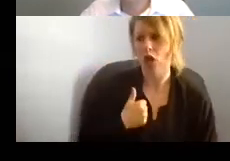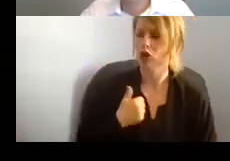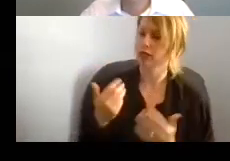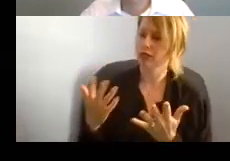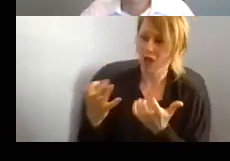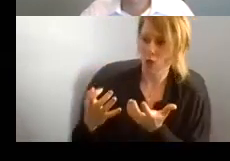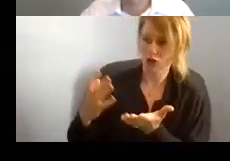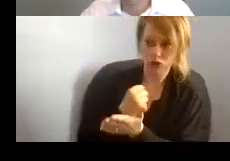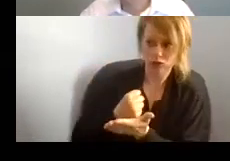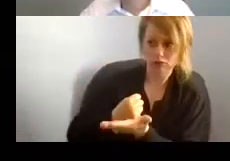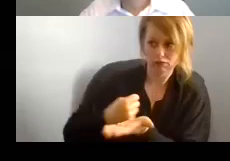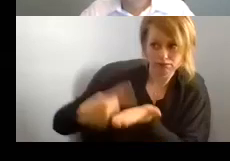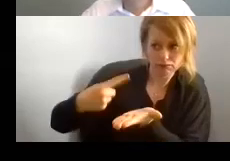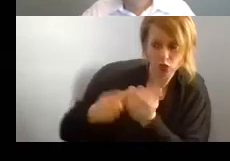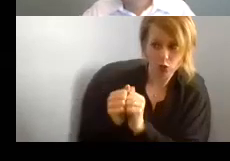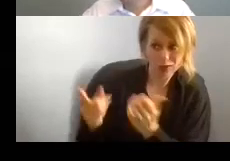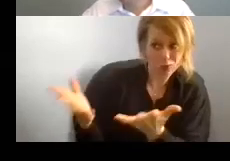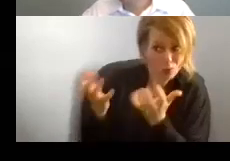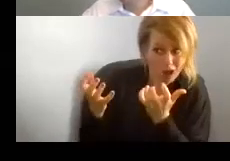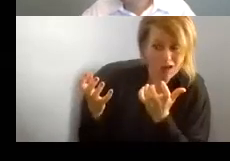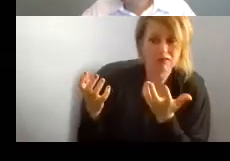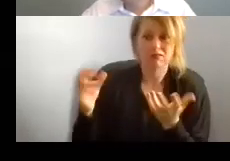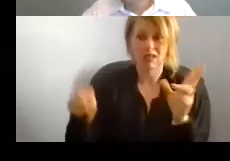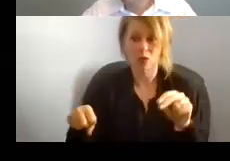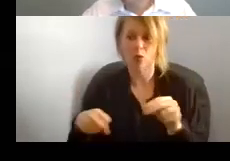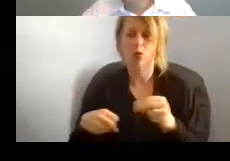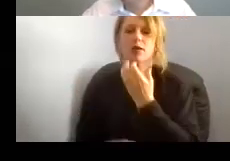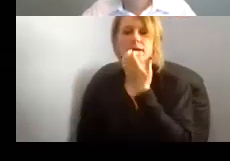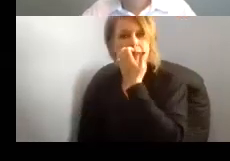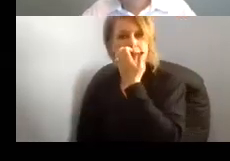Would you like to speak? And then, if you are a school mental health